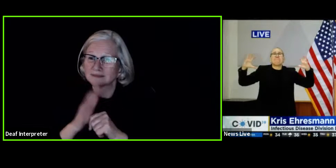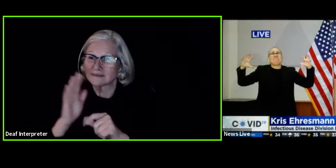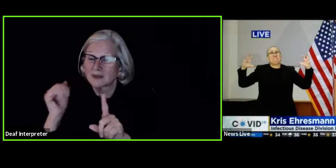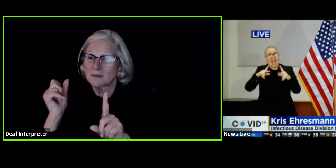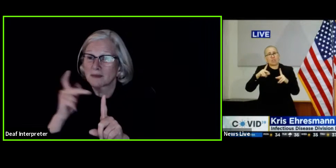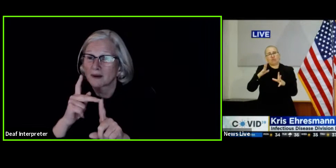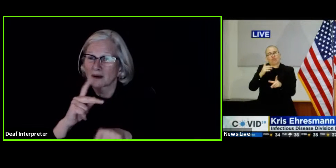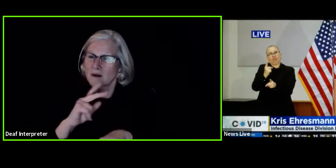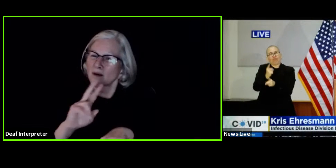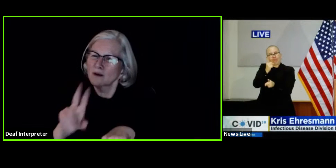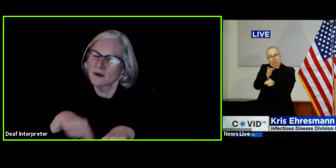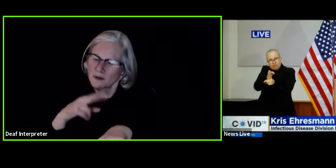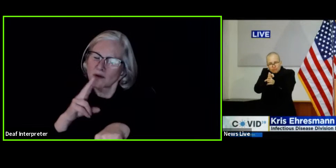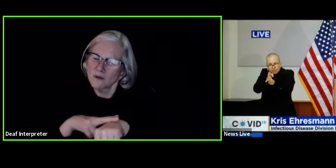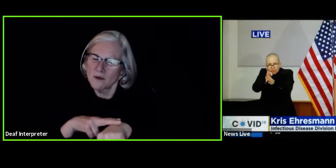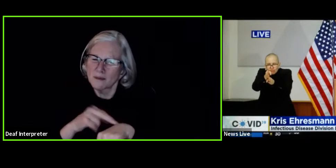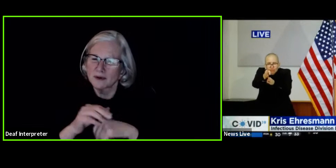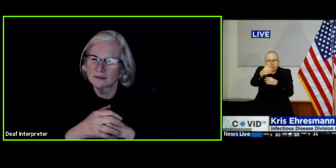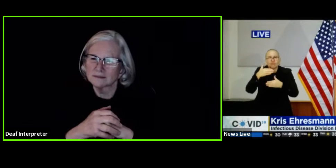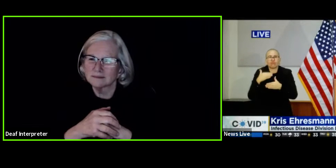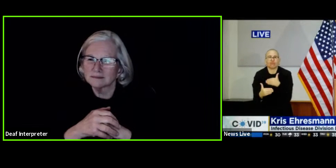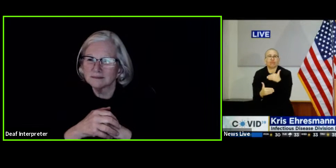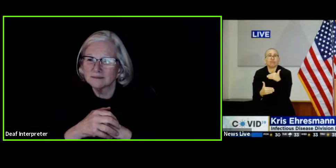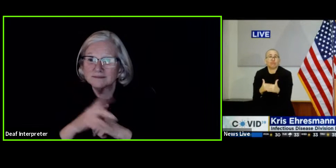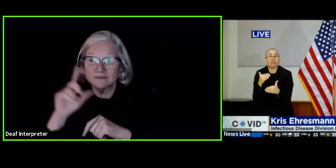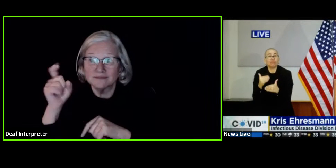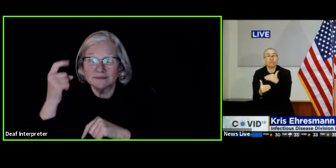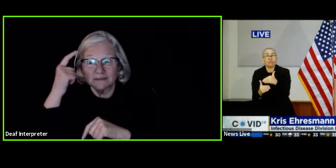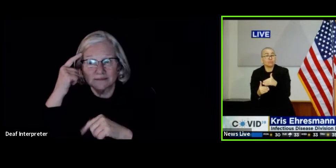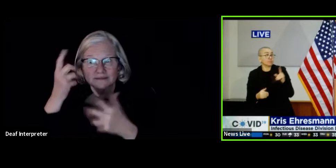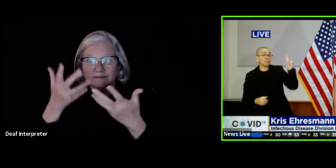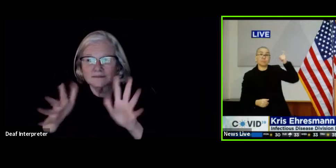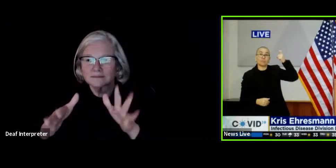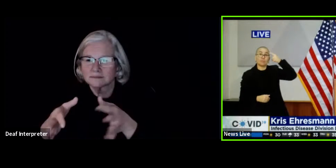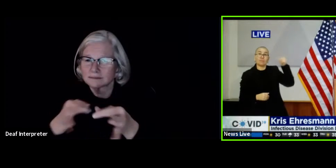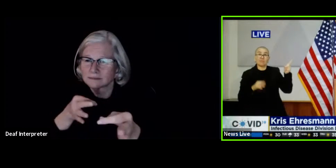ADDITIONALLY, AS THE GOVERNOR SAID, SOME PEOPLE DON'T EVER